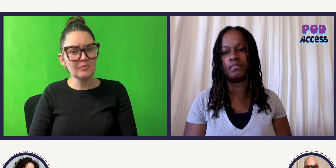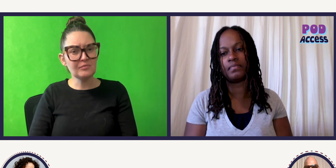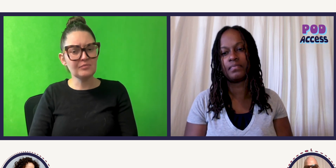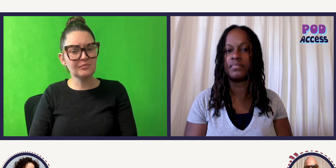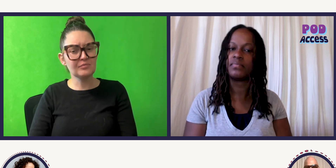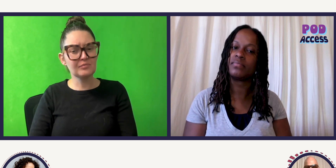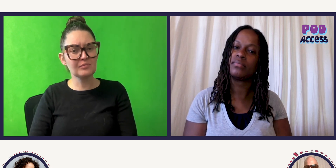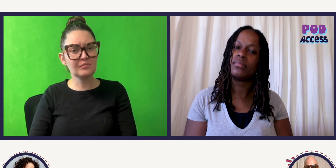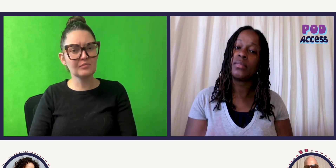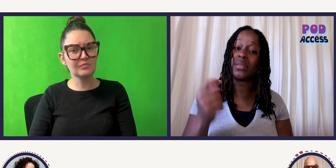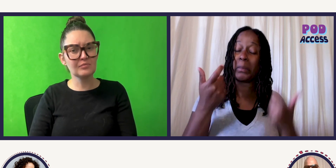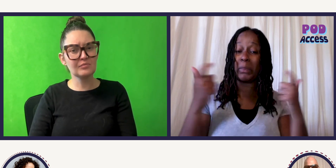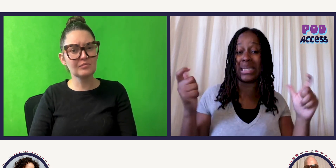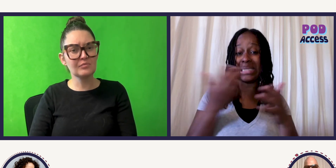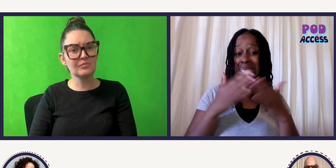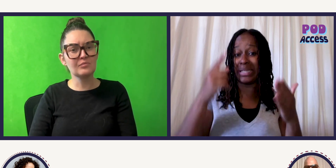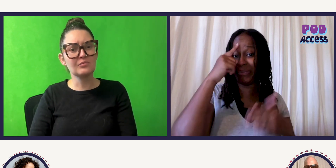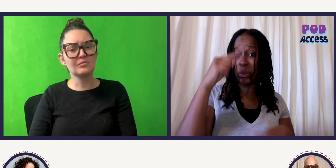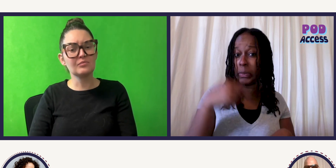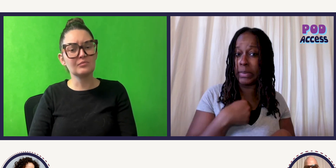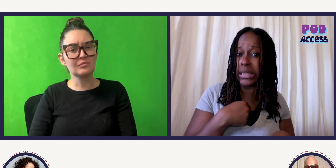The biggest thing for me is the name of the podcast itself.